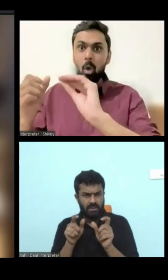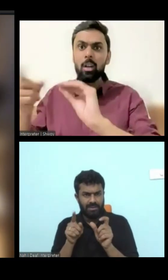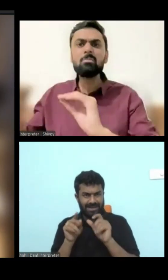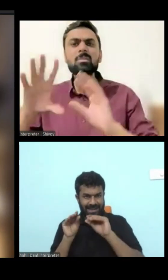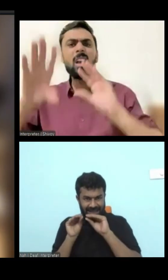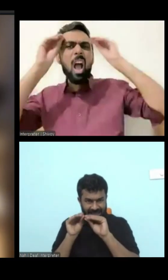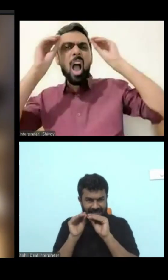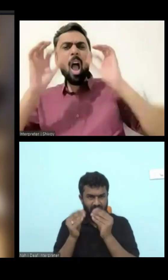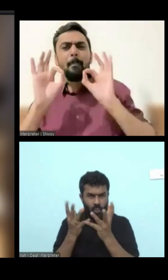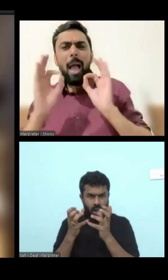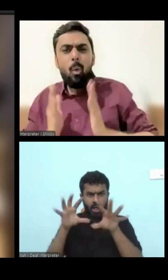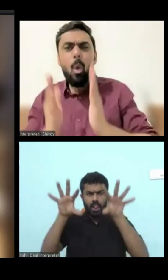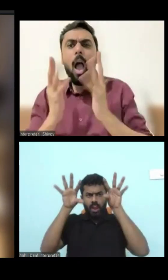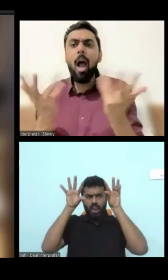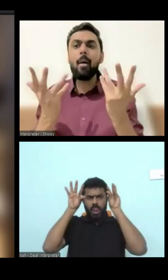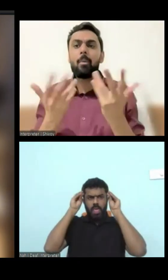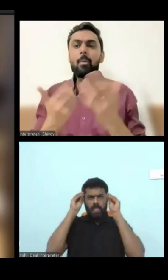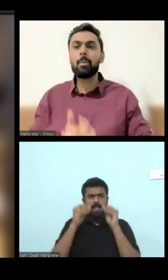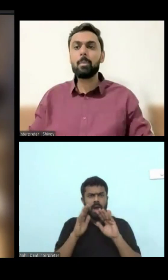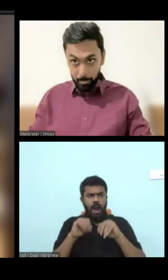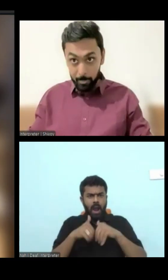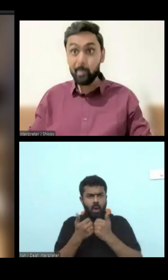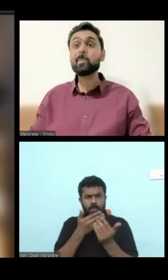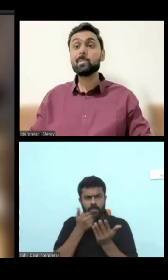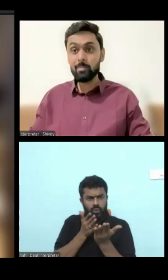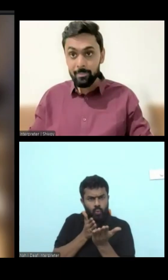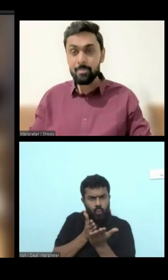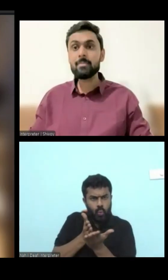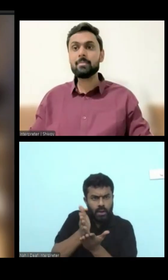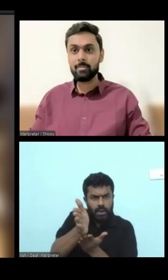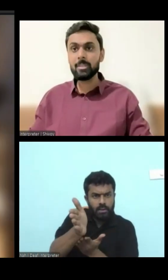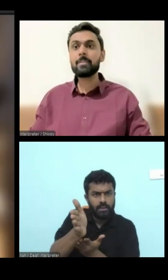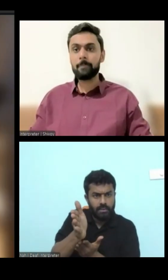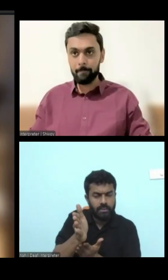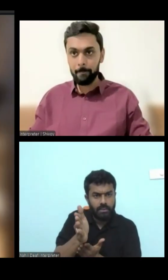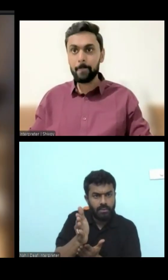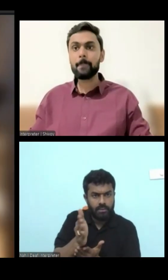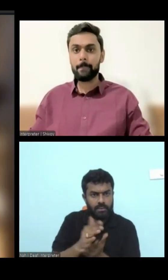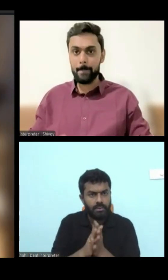So, I have worked in the technology industry. Before that, I was working as a pediatrician.